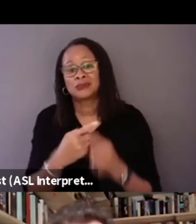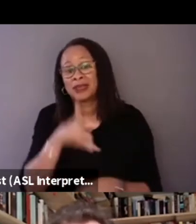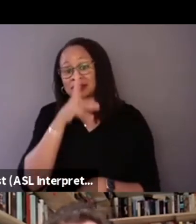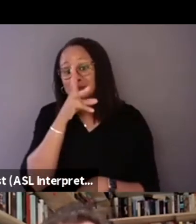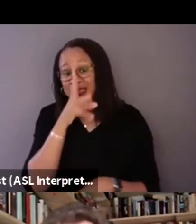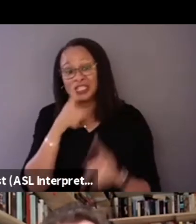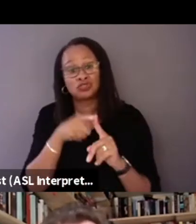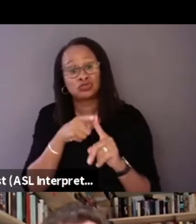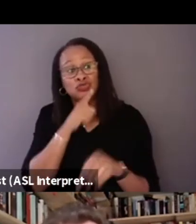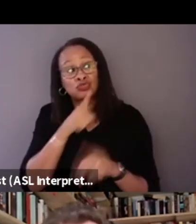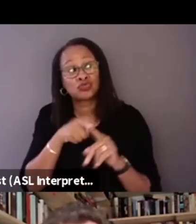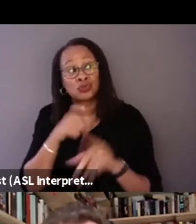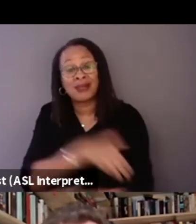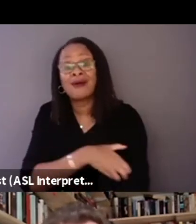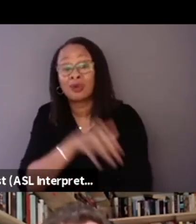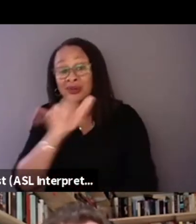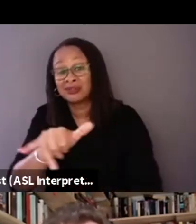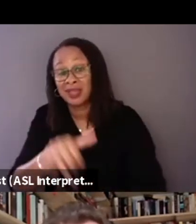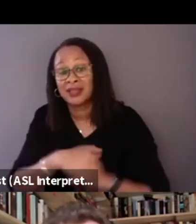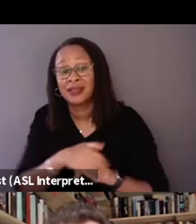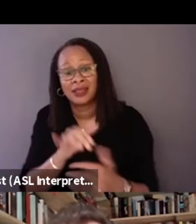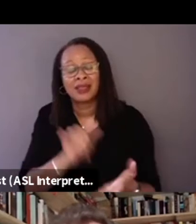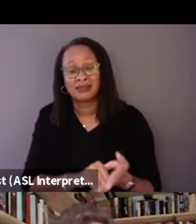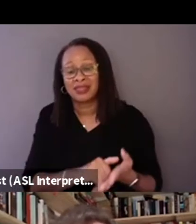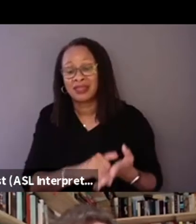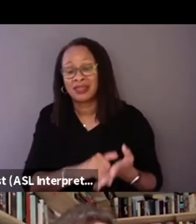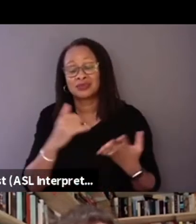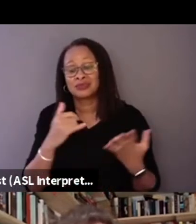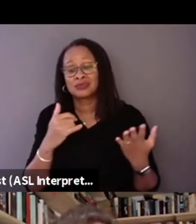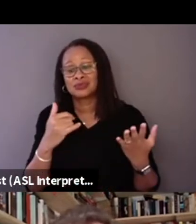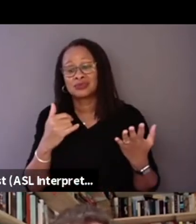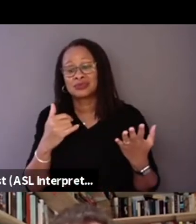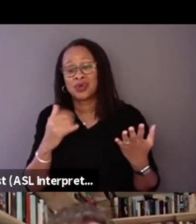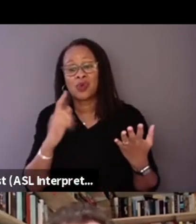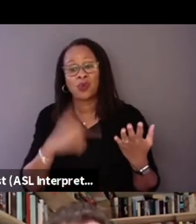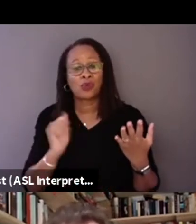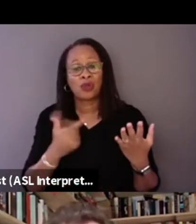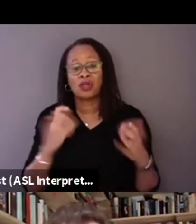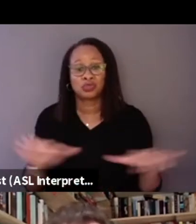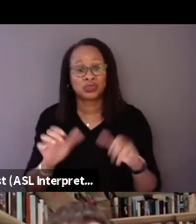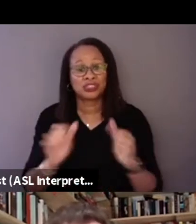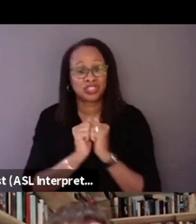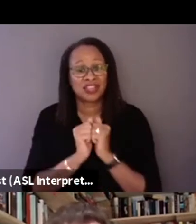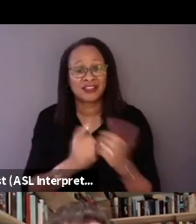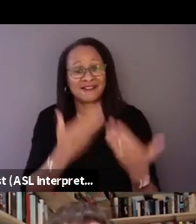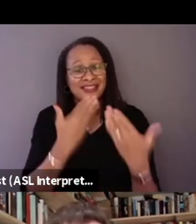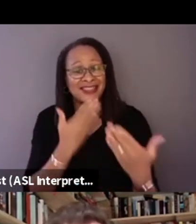And that's what we're all doing together. And just grateful that that Ady let us do it.